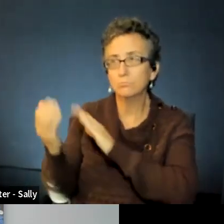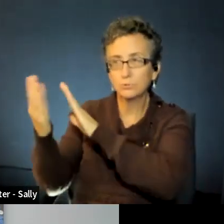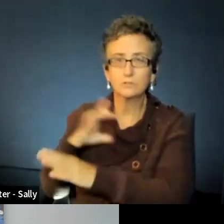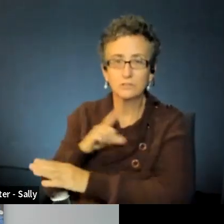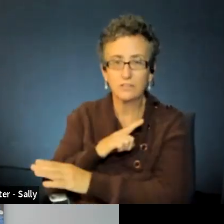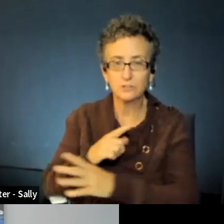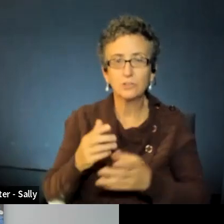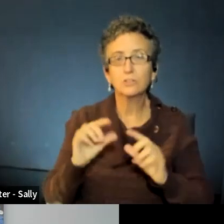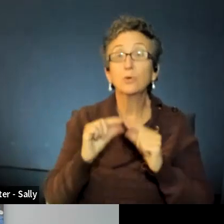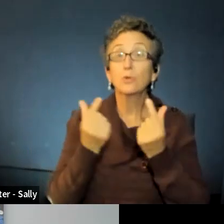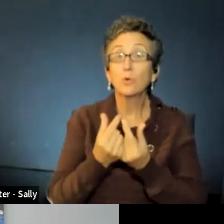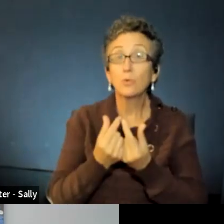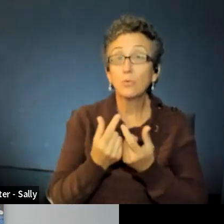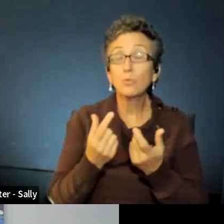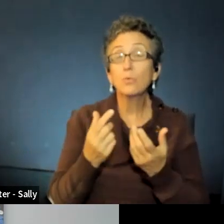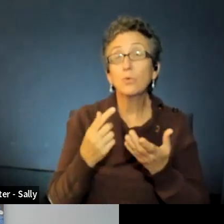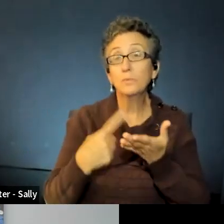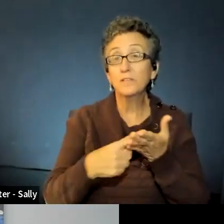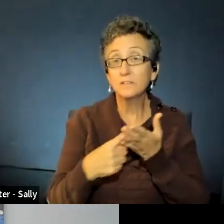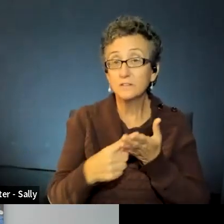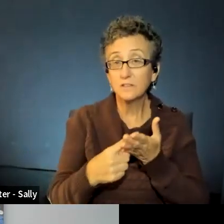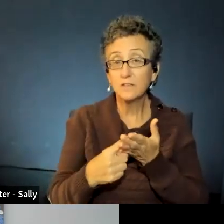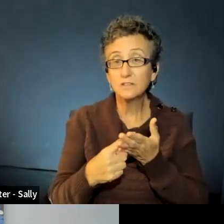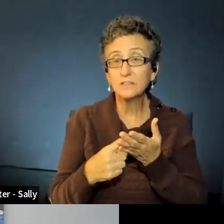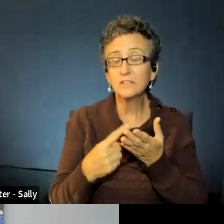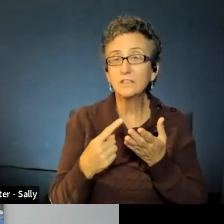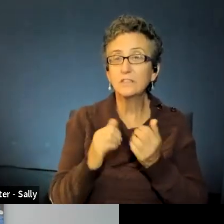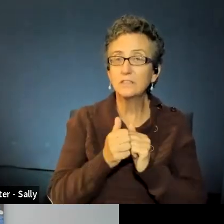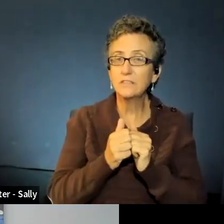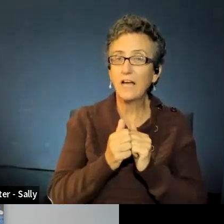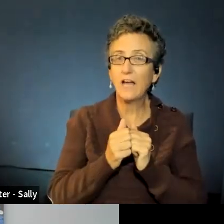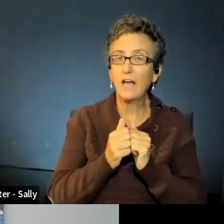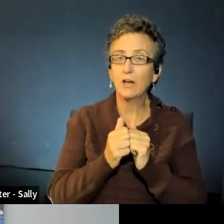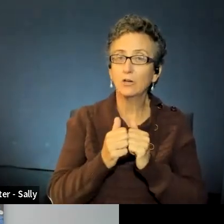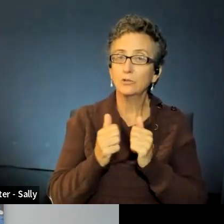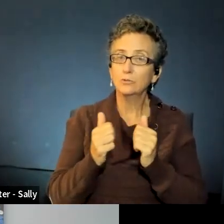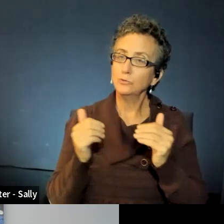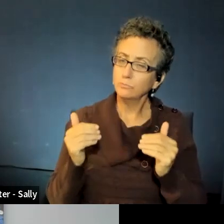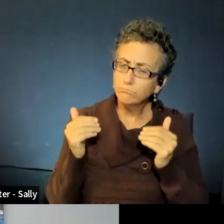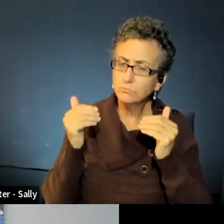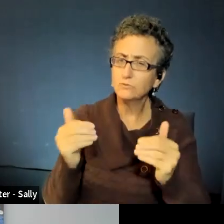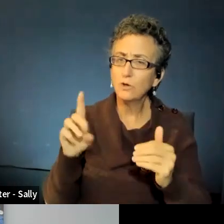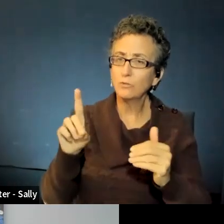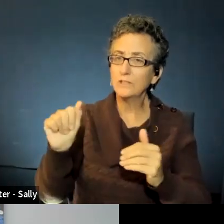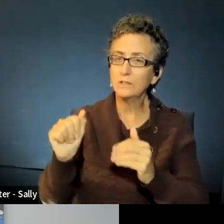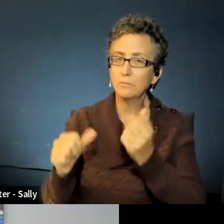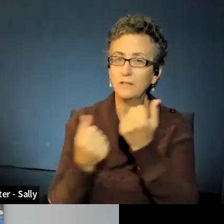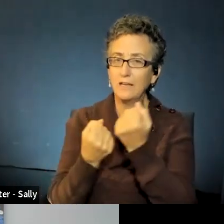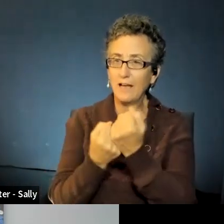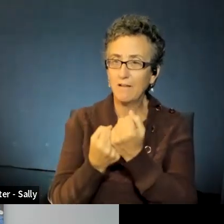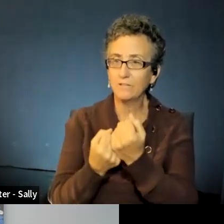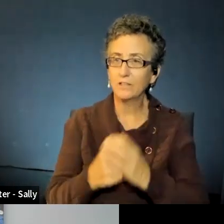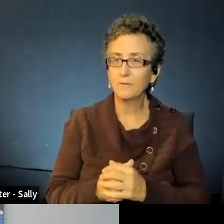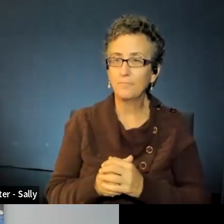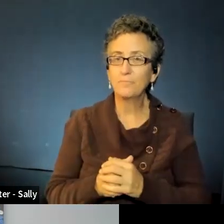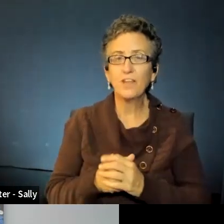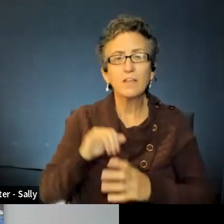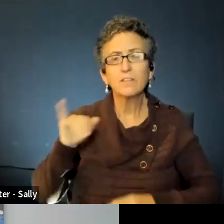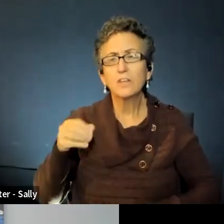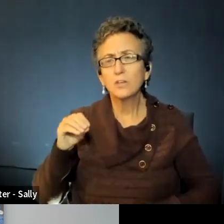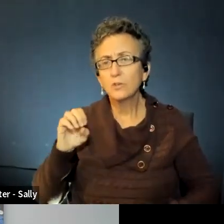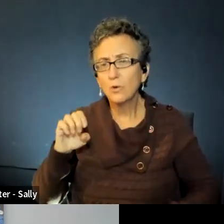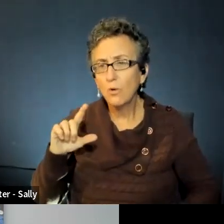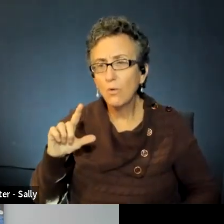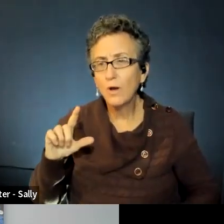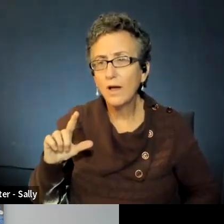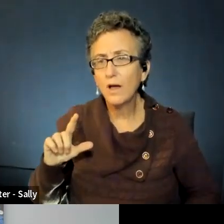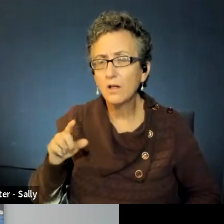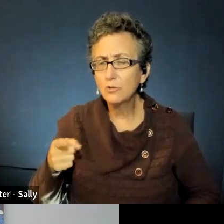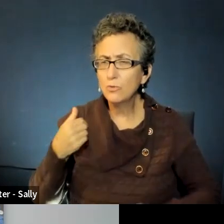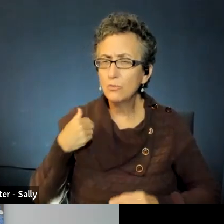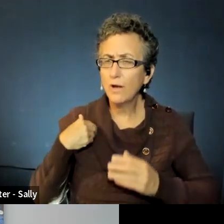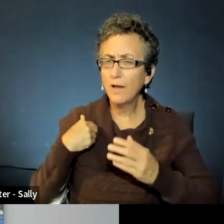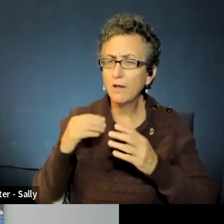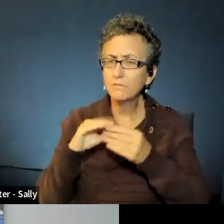peers support group. So ammo for advocating is pretty much what it says in the title, we moved from talking about change to specific educational topics on individual systems advocacy. We took actual topics that people wanted to learn more or be educated about and we will discuss that in the meetings. This is information that can be used for the other group, WY DP AC to move forward with these changes and issues at the legislative levels. It is ammo further advocating and it is awesome. It's